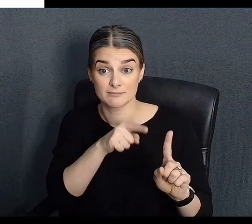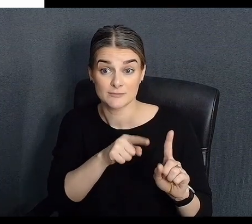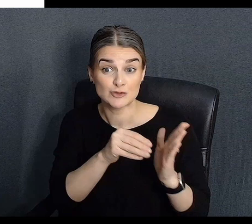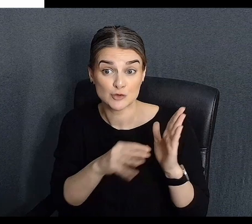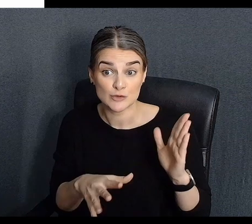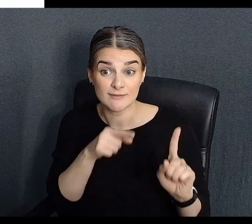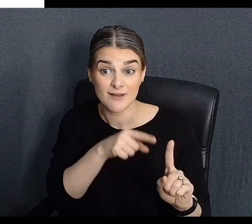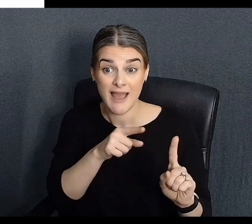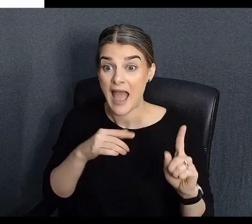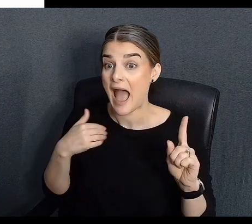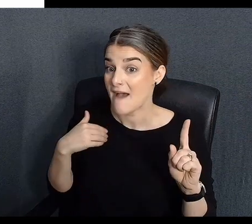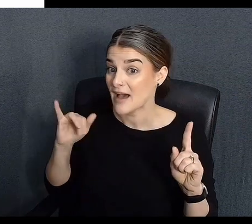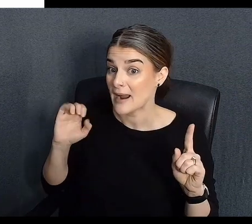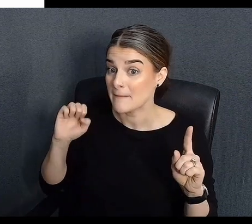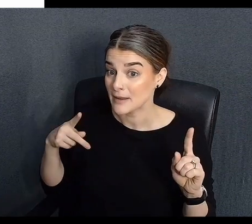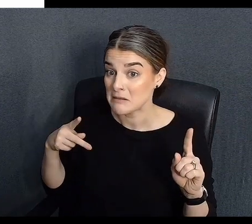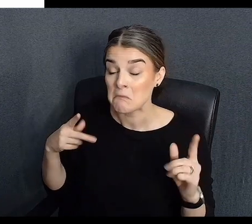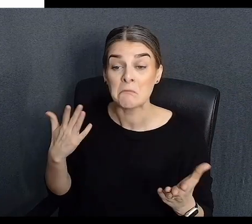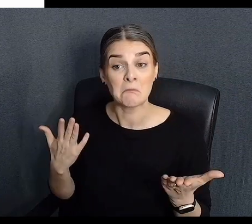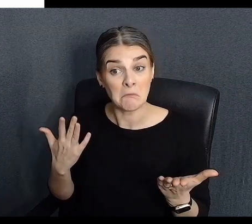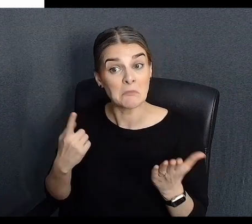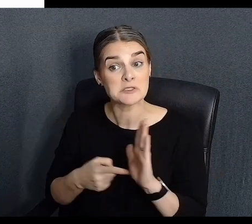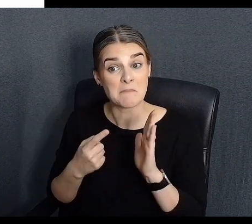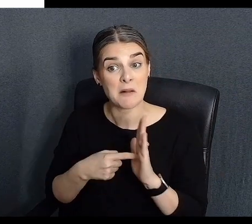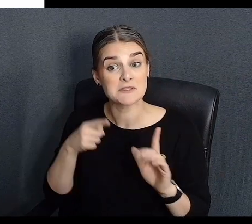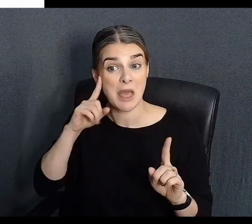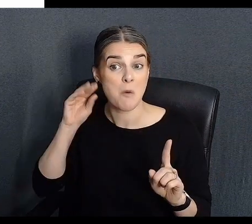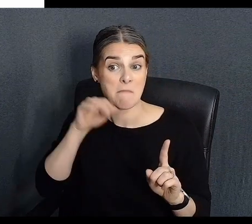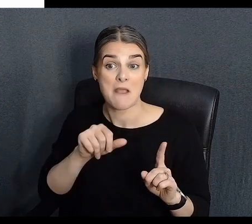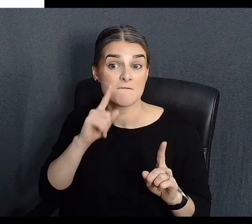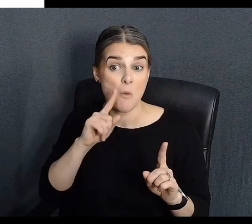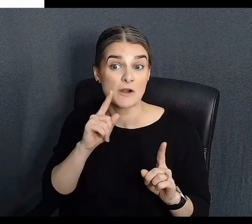can possibly be funded through their IEP. There's also things like, grants available,